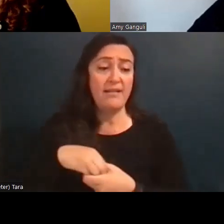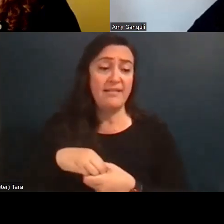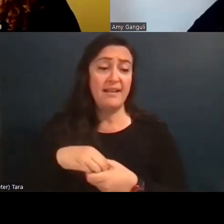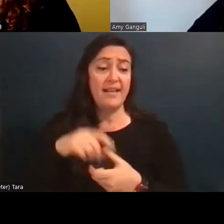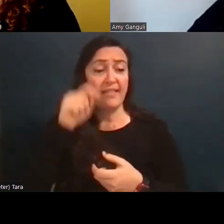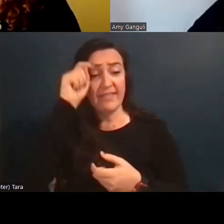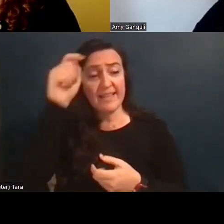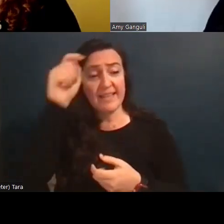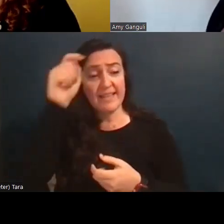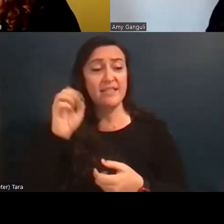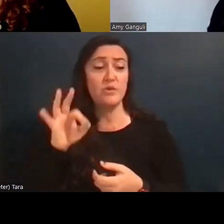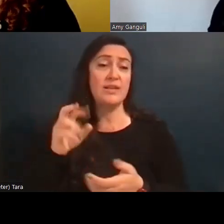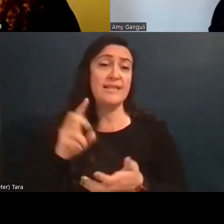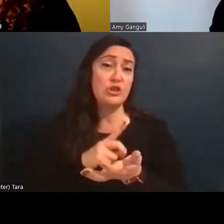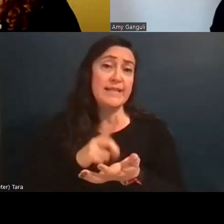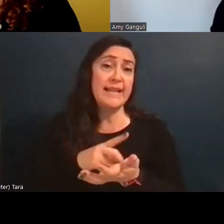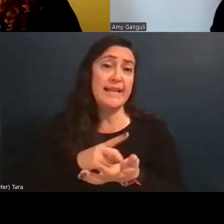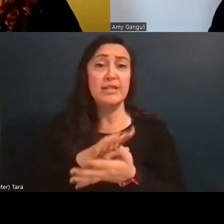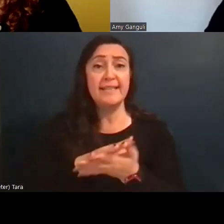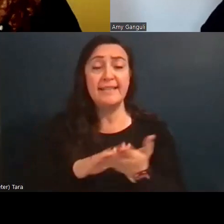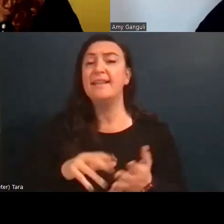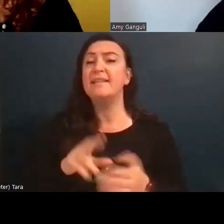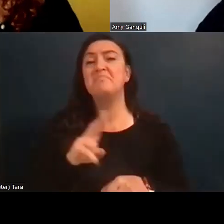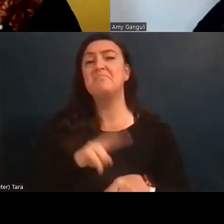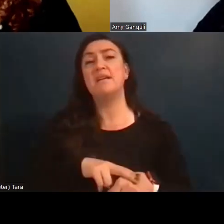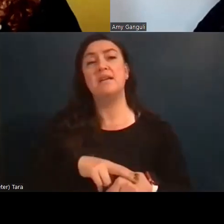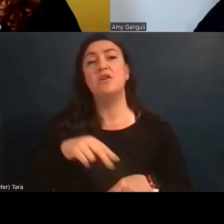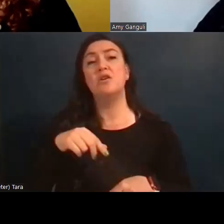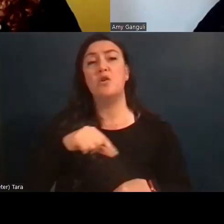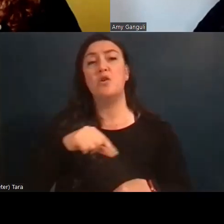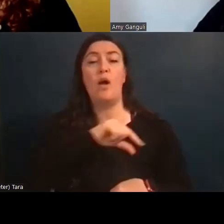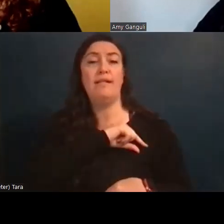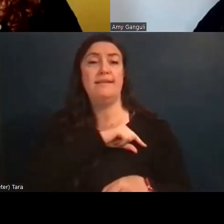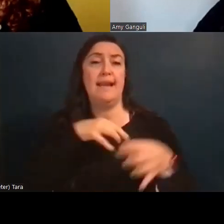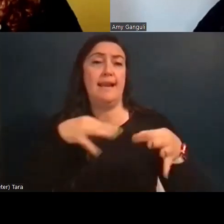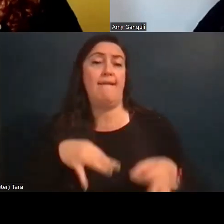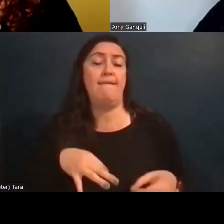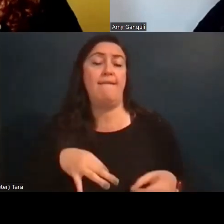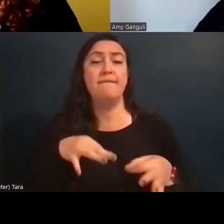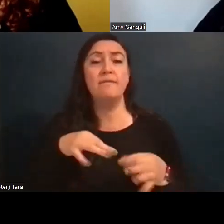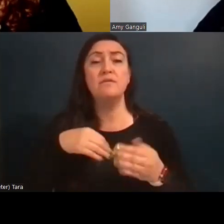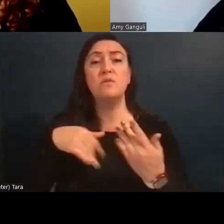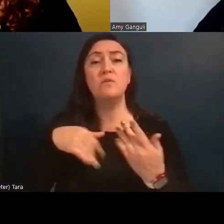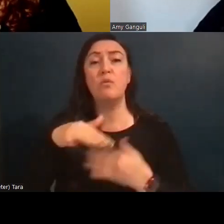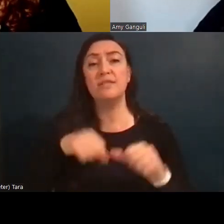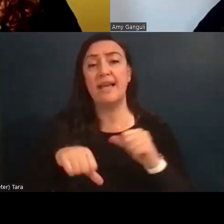And certainly qualitative social science has been a huge part of my capacity to understand these systems.